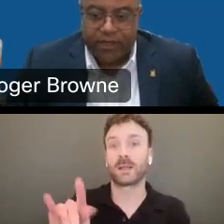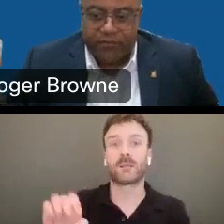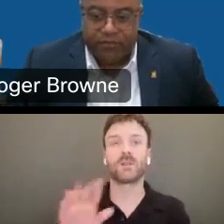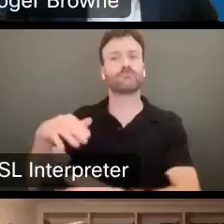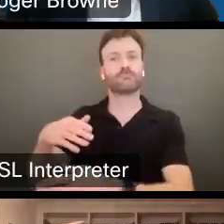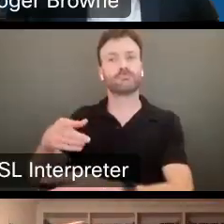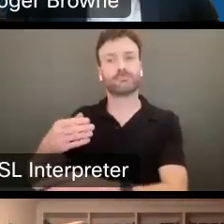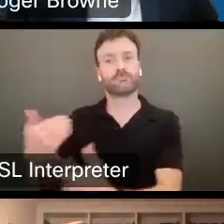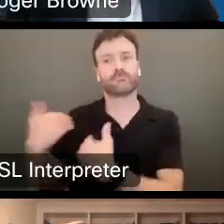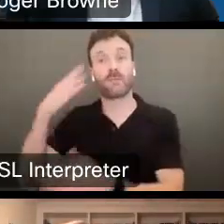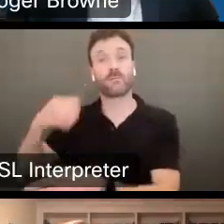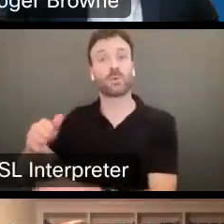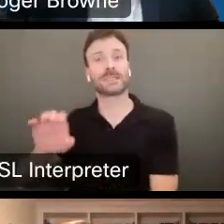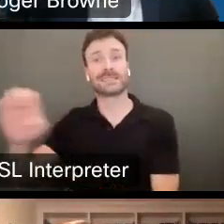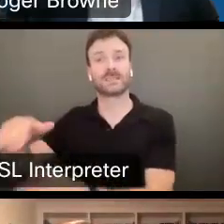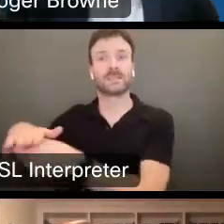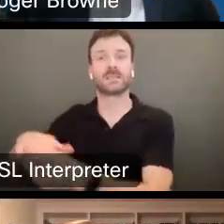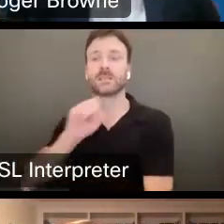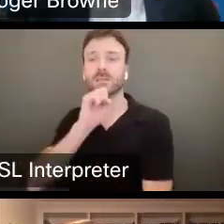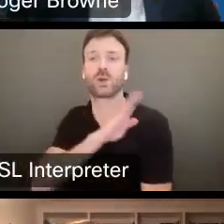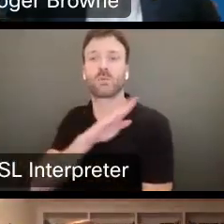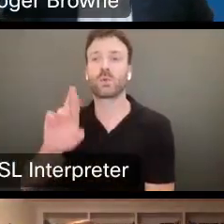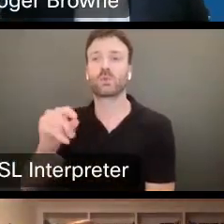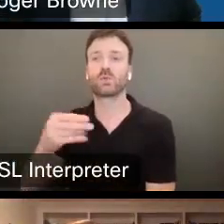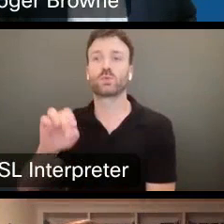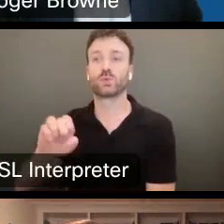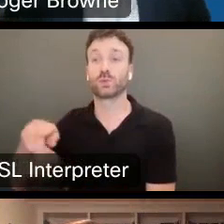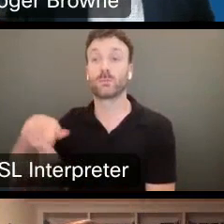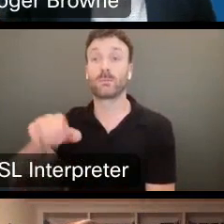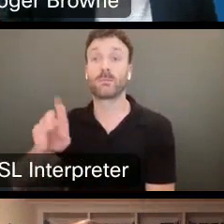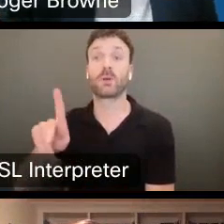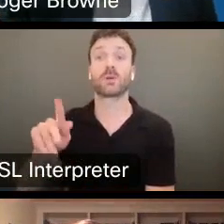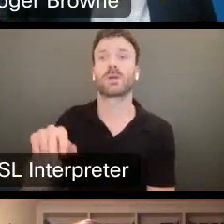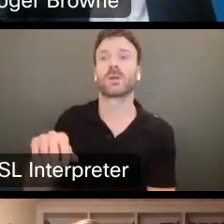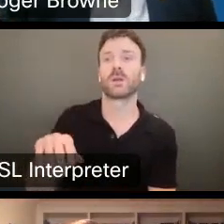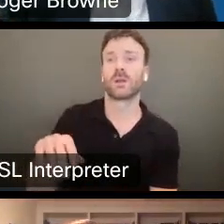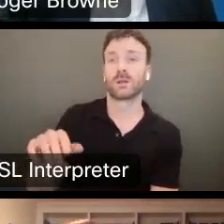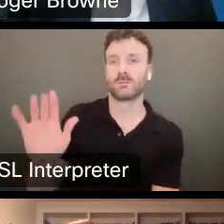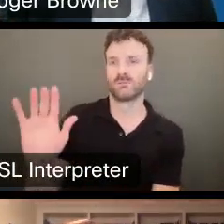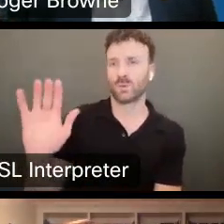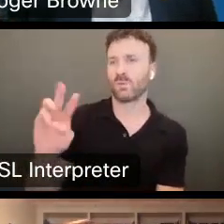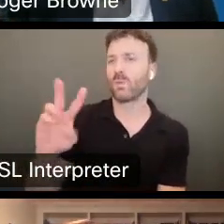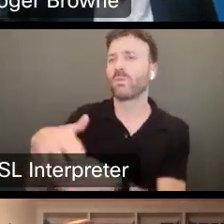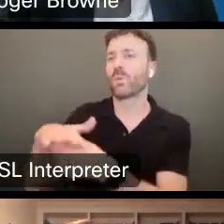She is the Councillor for Scarborough-Rouge Park Ward 25 and chair of the Infrastructure and Environment Committee.